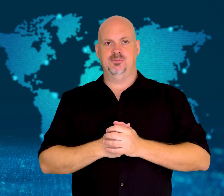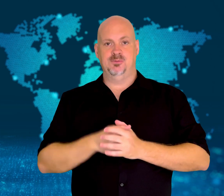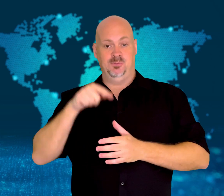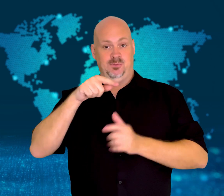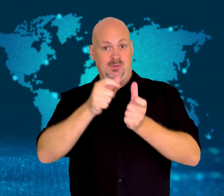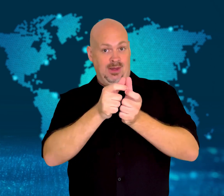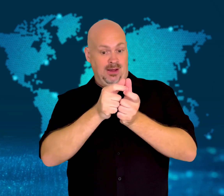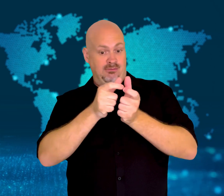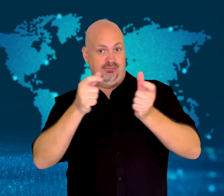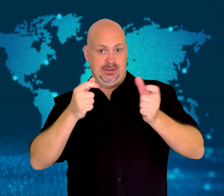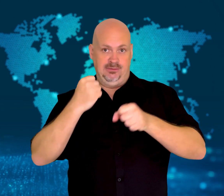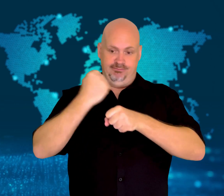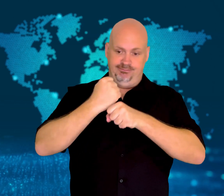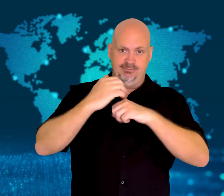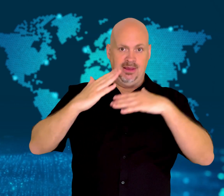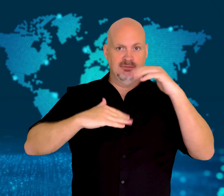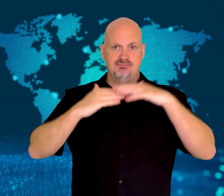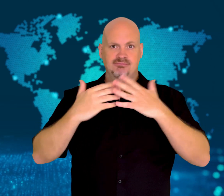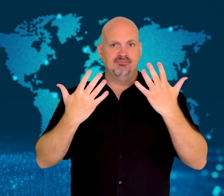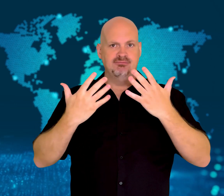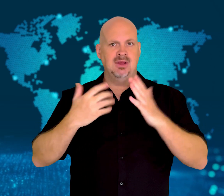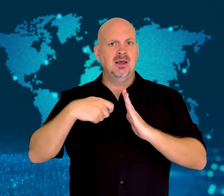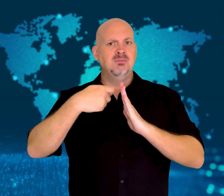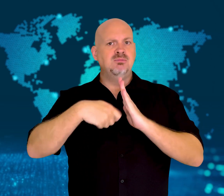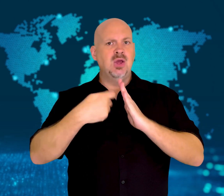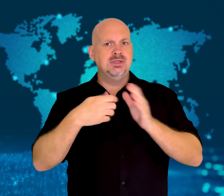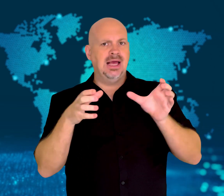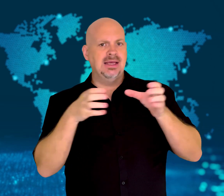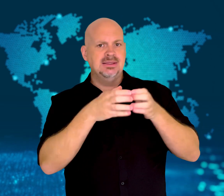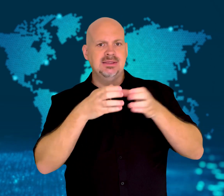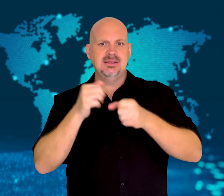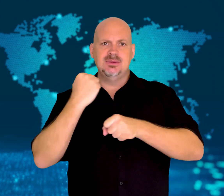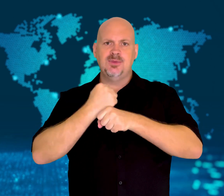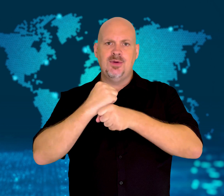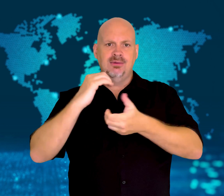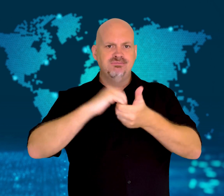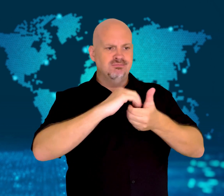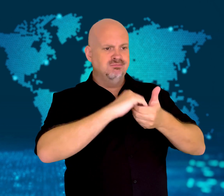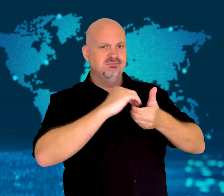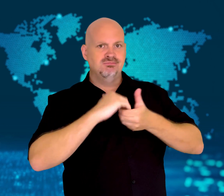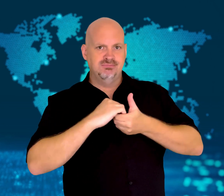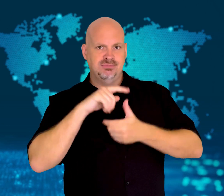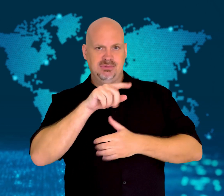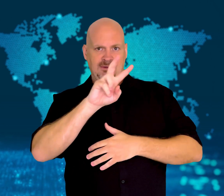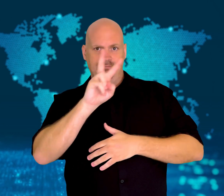It was built as a joint project of local tourism authorities